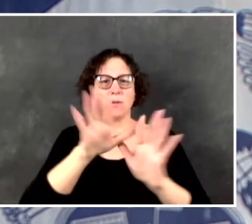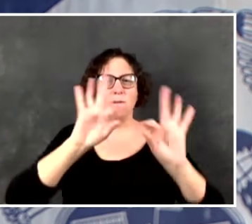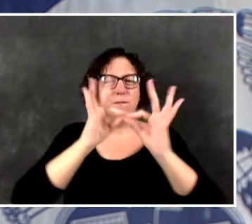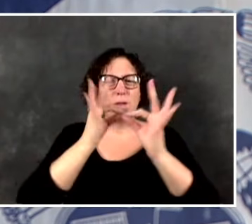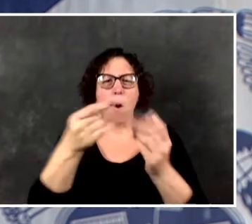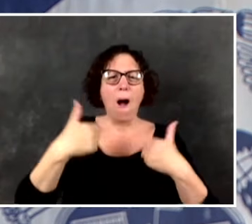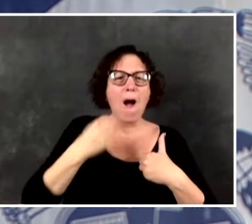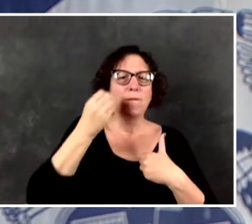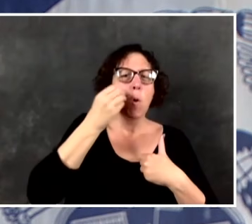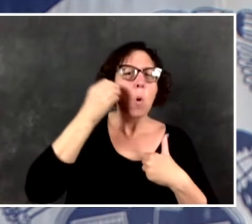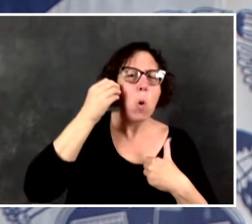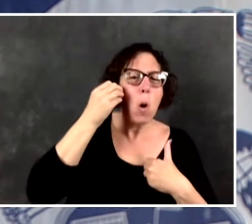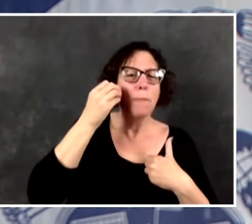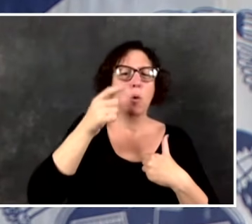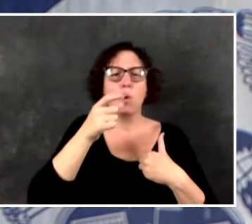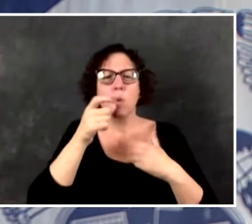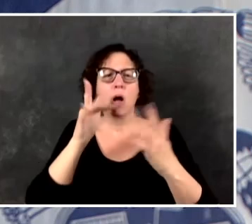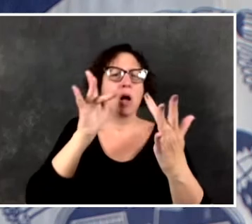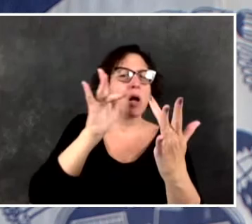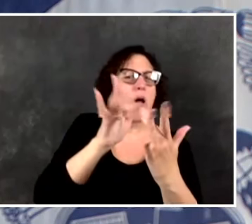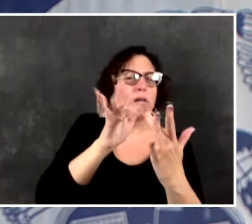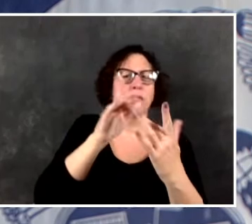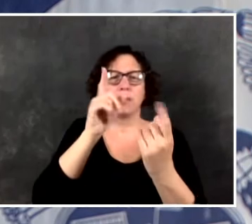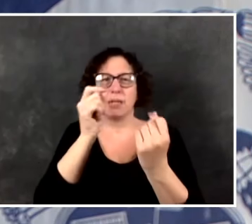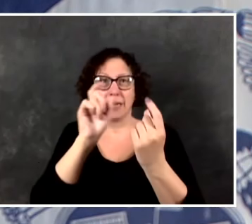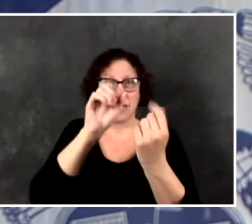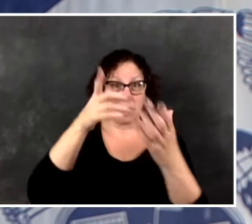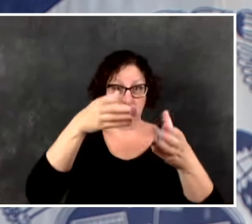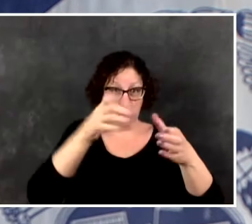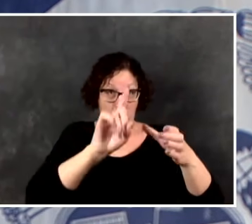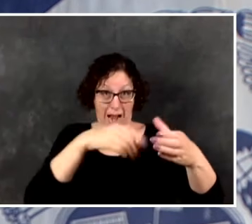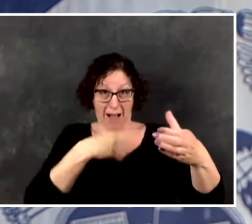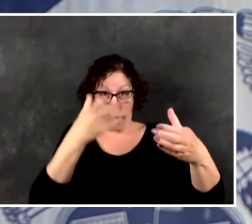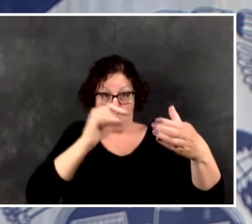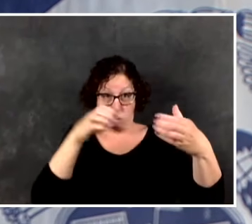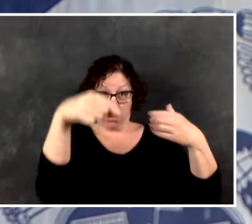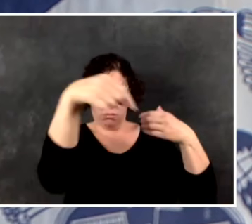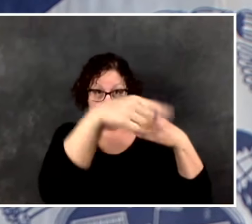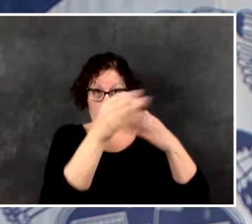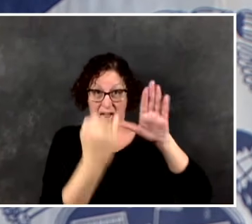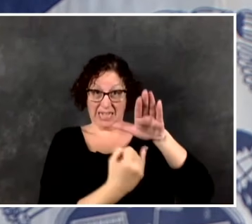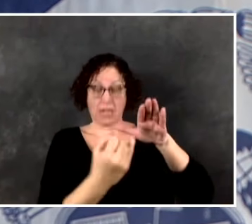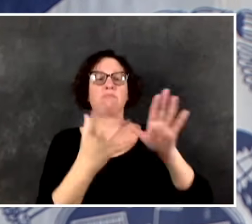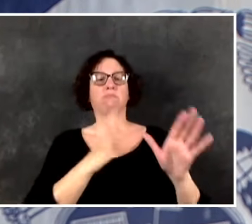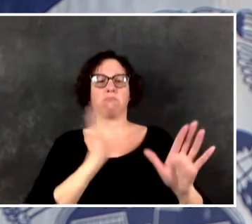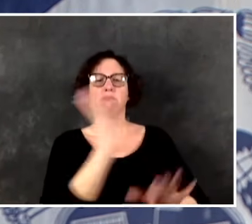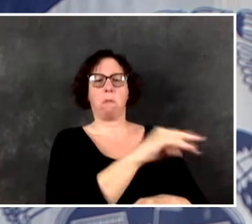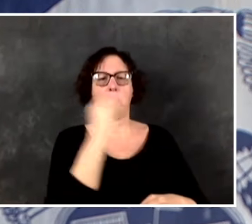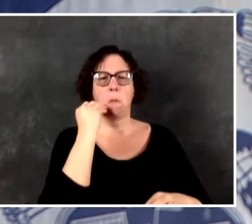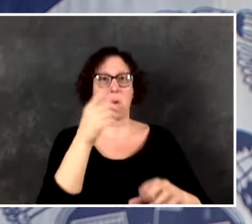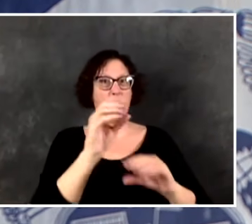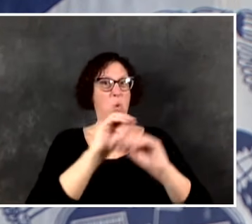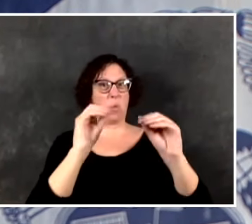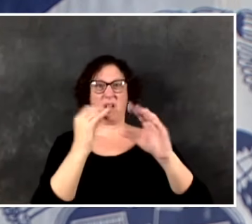BE AFFECTED OR MITGH HAVE BEEN AFFEEDCT AND CAN THEY HAVE PROPER ISOLATION OR NOT? IF THEY CAN'T,